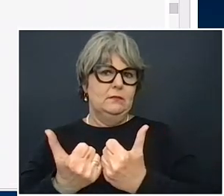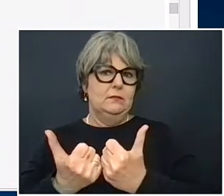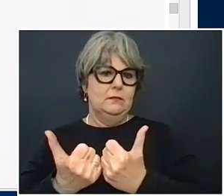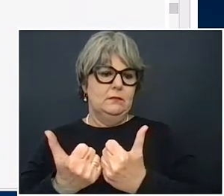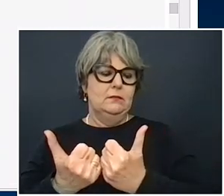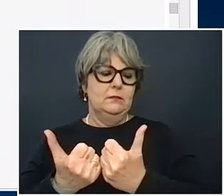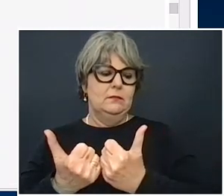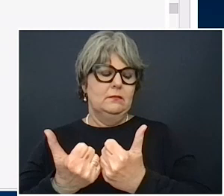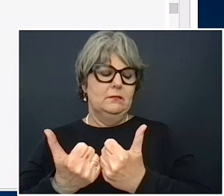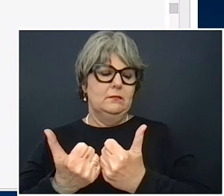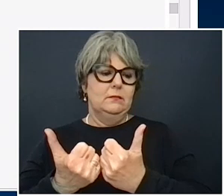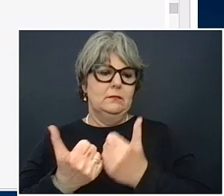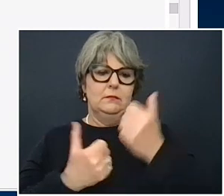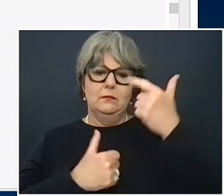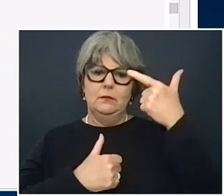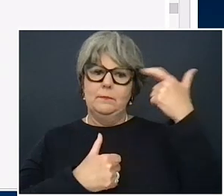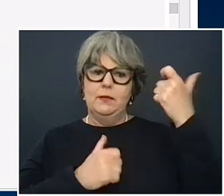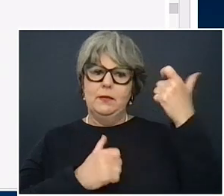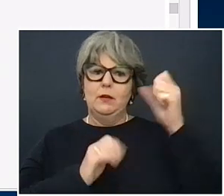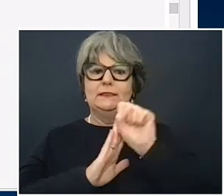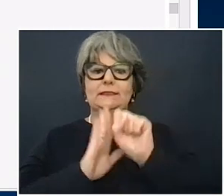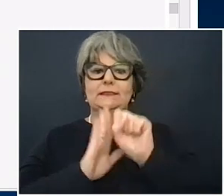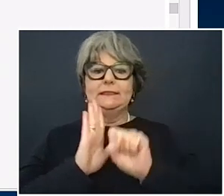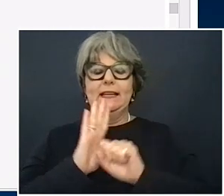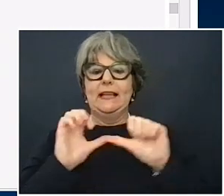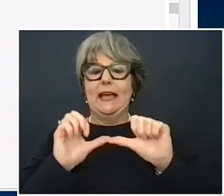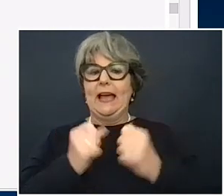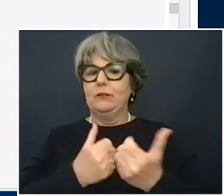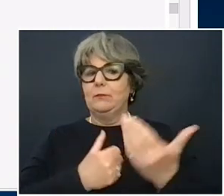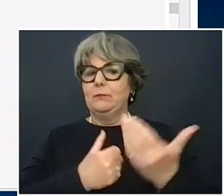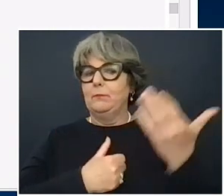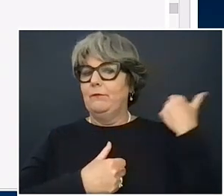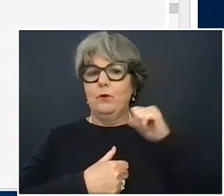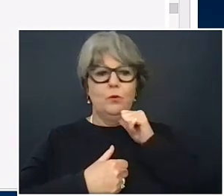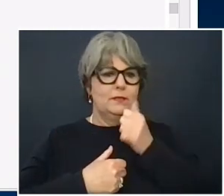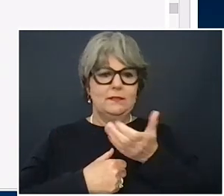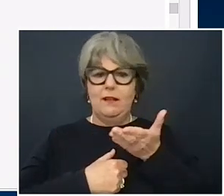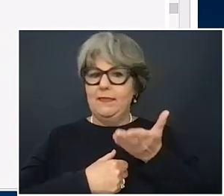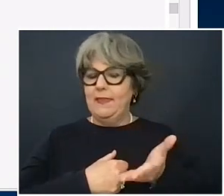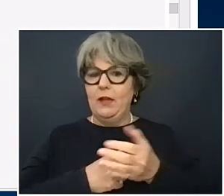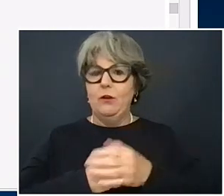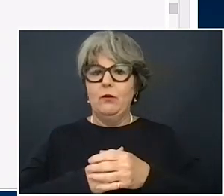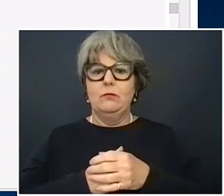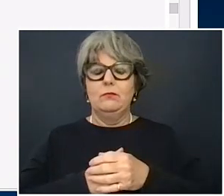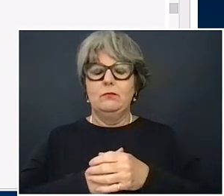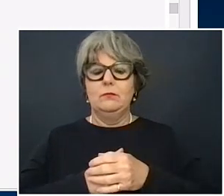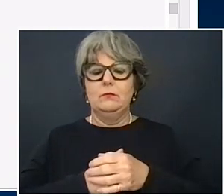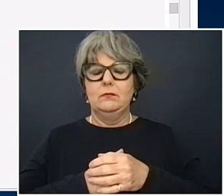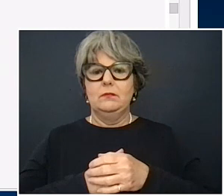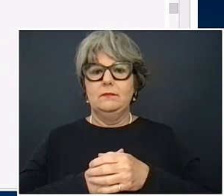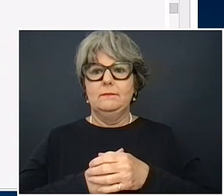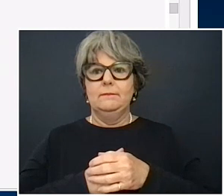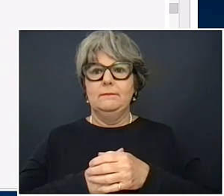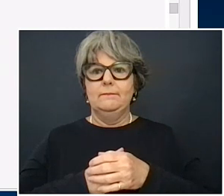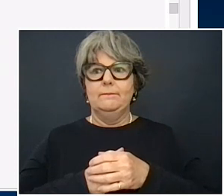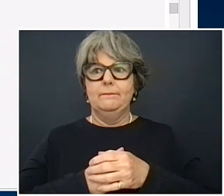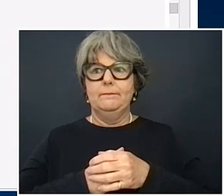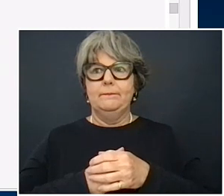because that was not there previously. And I'm going to- and I'll open it up for discussion. But I want to double-check